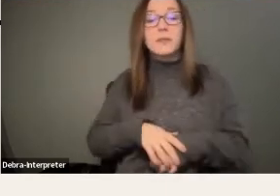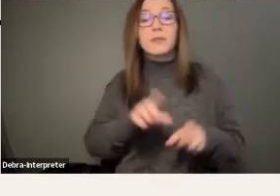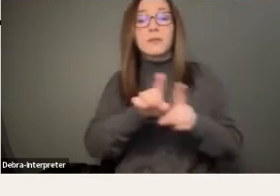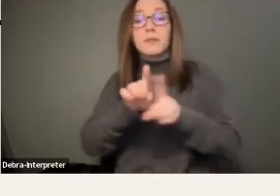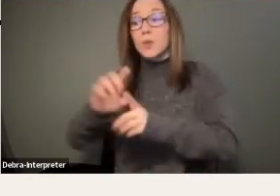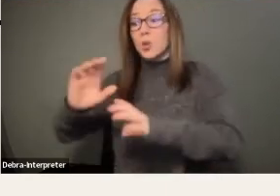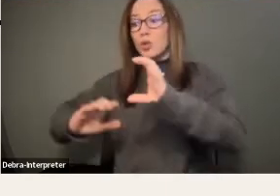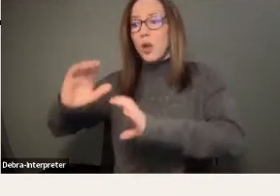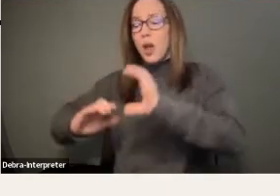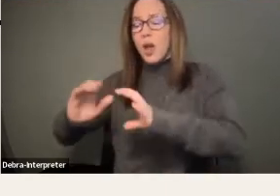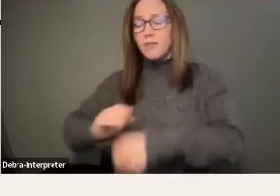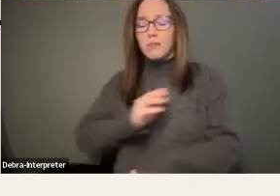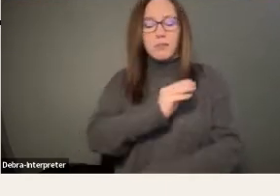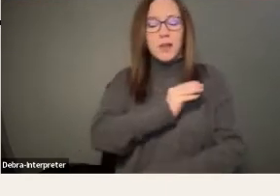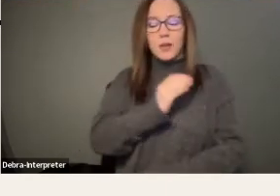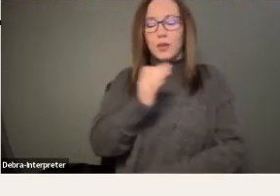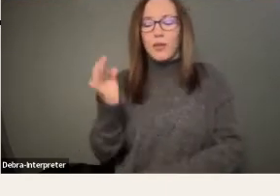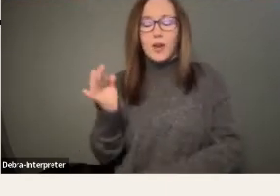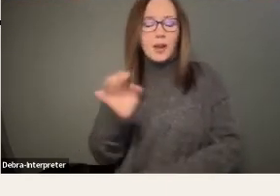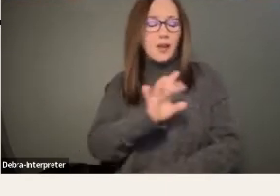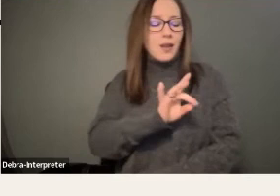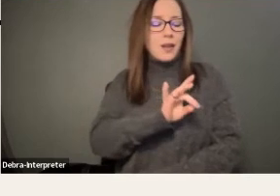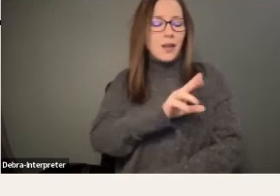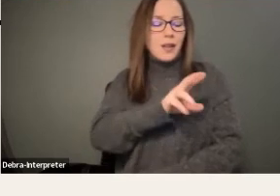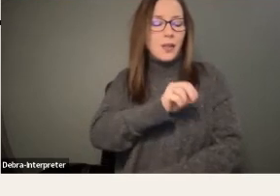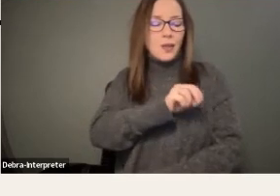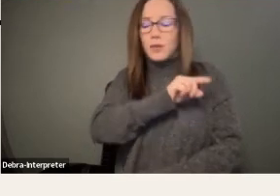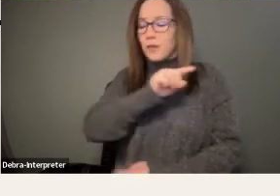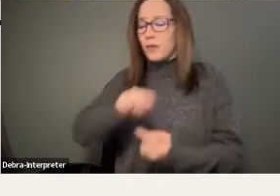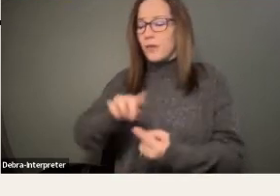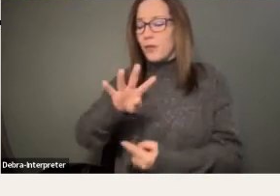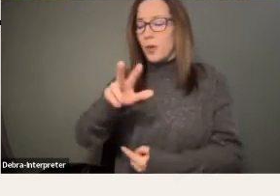working with or starting any type of question. We